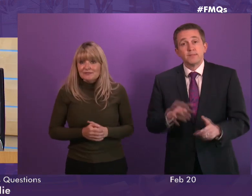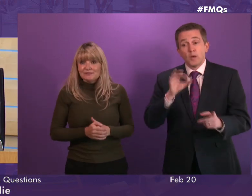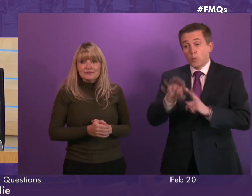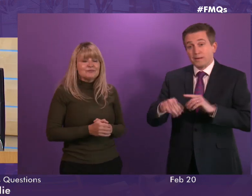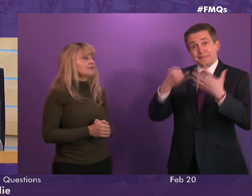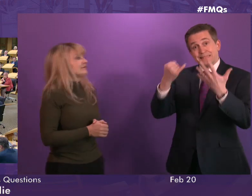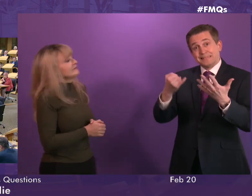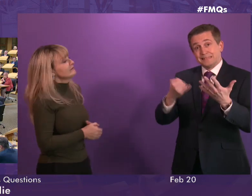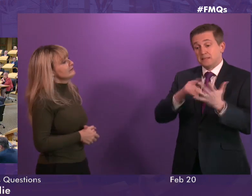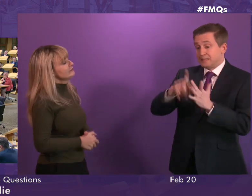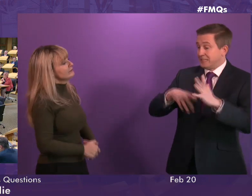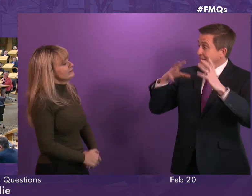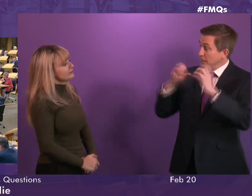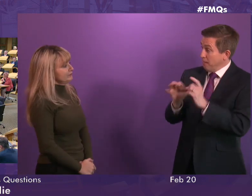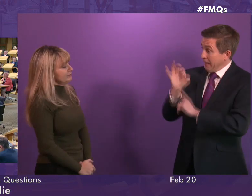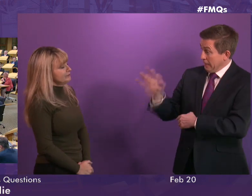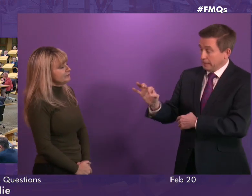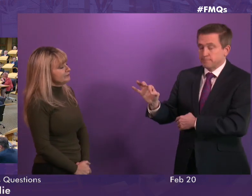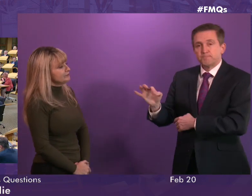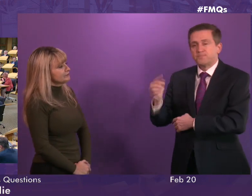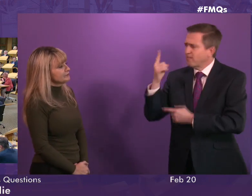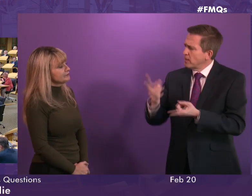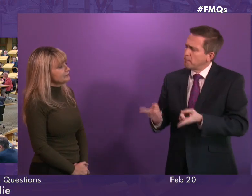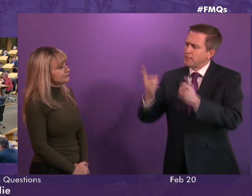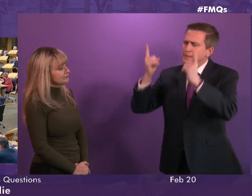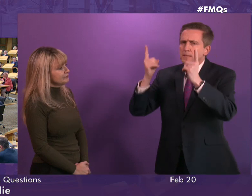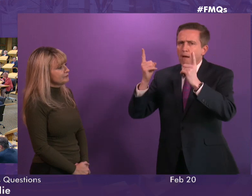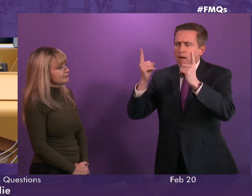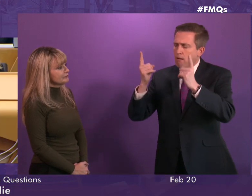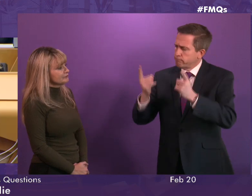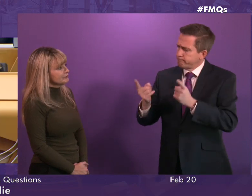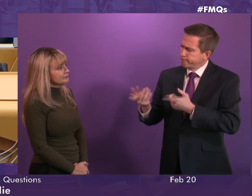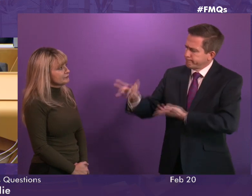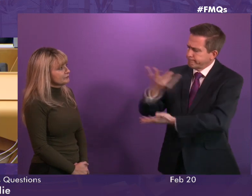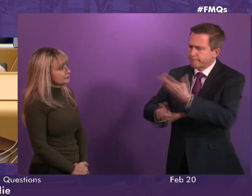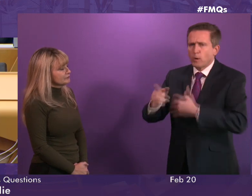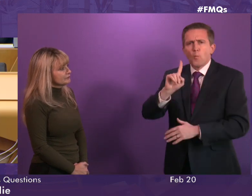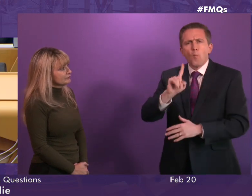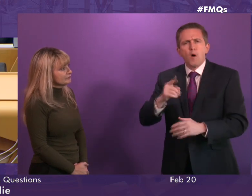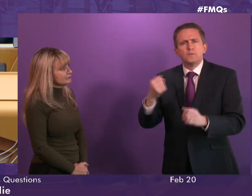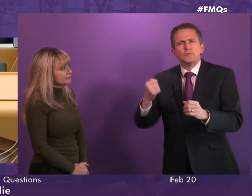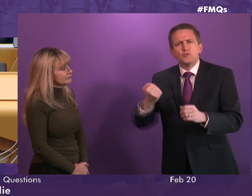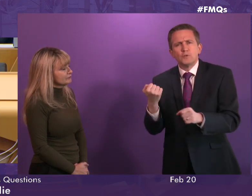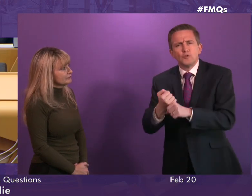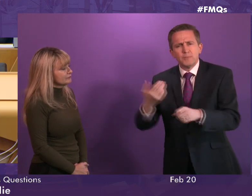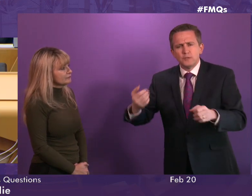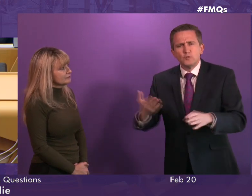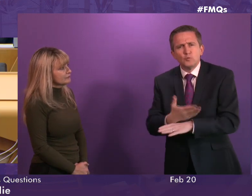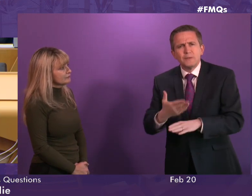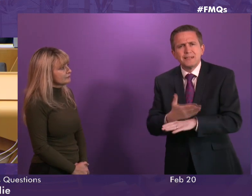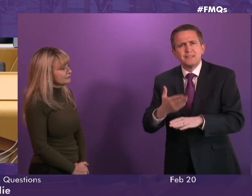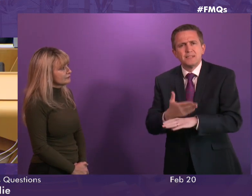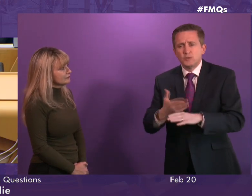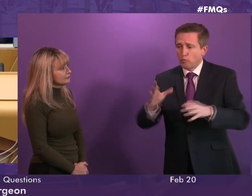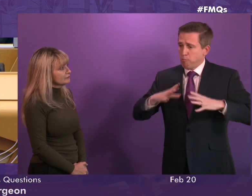Jackie Baillie (Dumbarton) (Lab): To ask the First Minster what action the Scottish Government is taking to prepare the national health service to deal with the coronavirus.